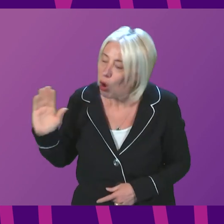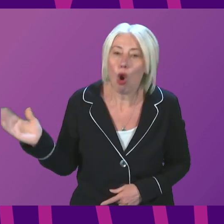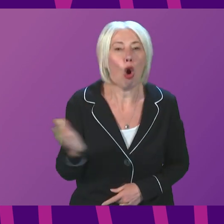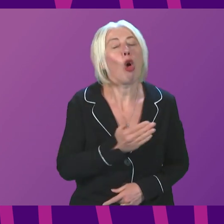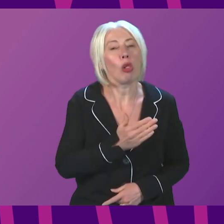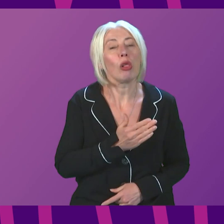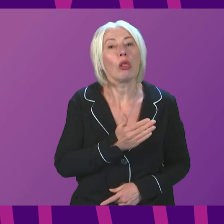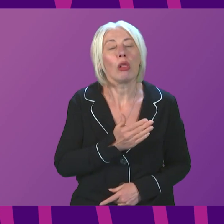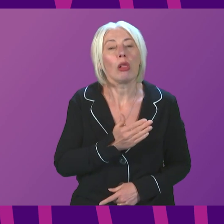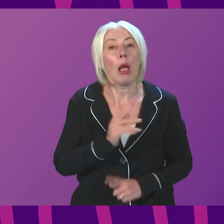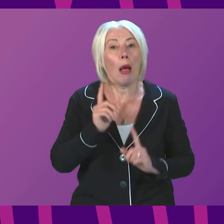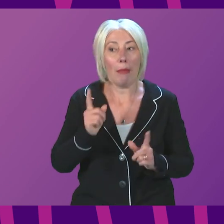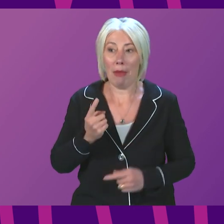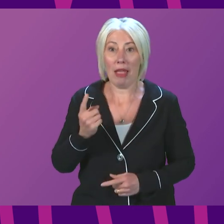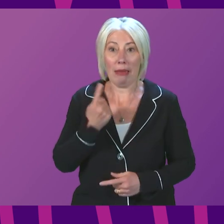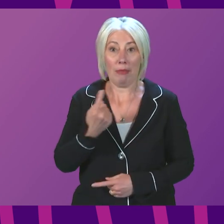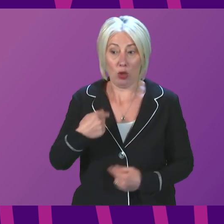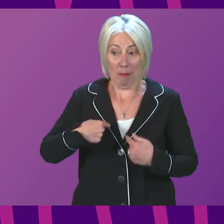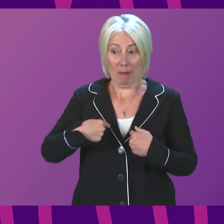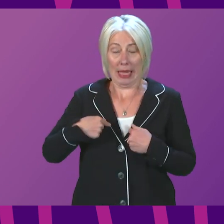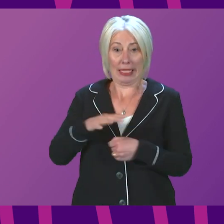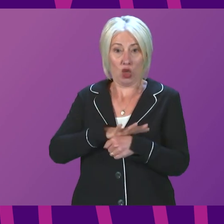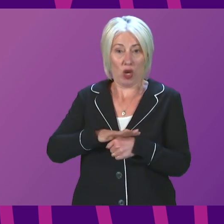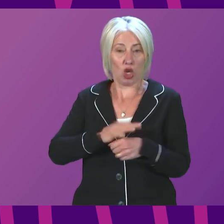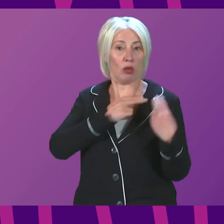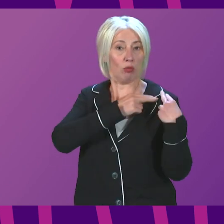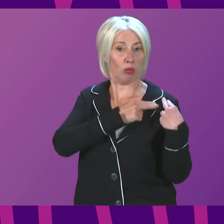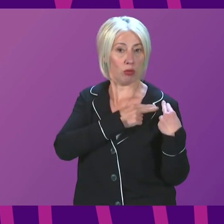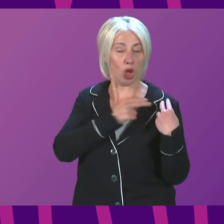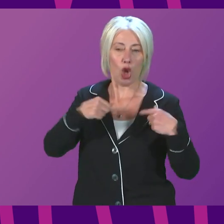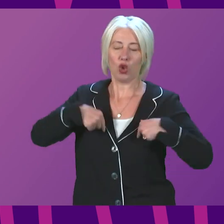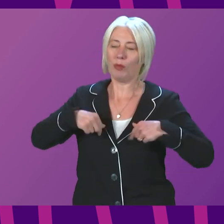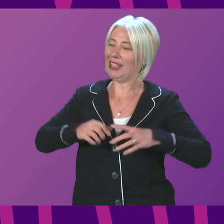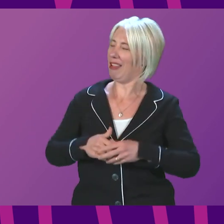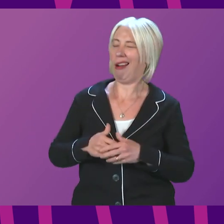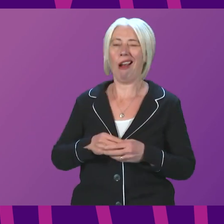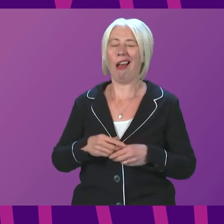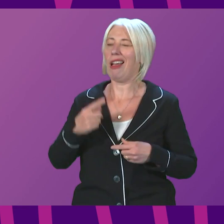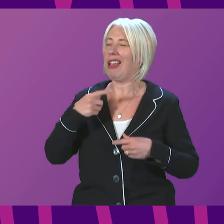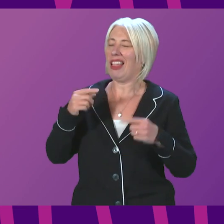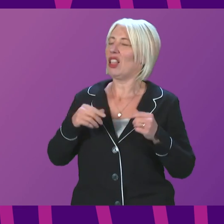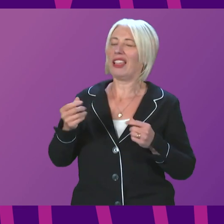A person who is in my position should not sit in a glass house throwing stones about such things.